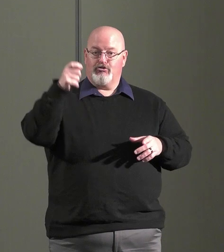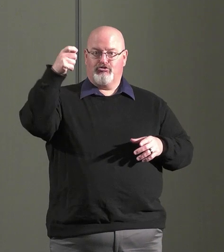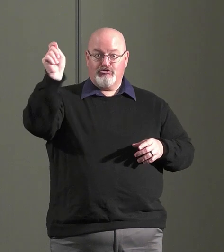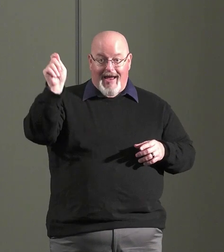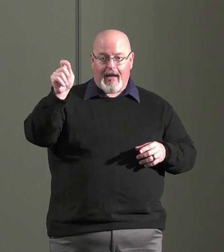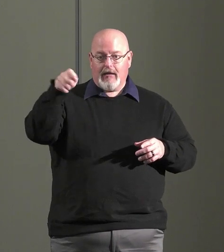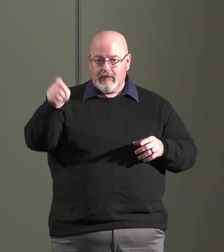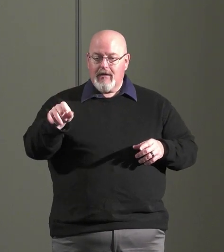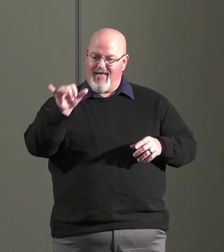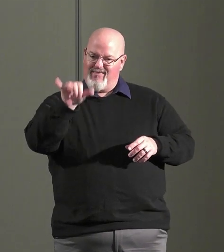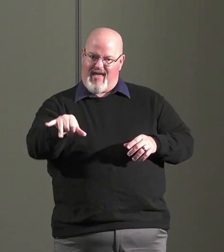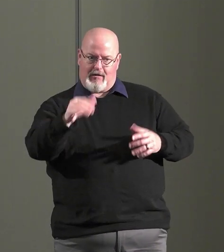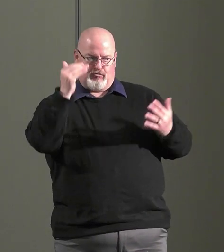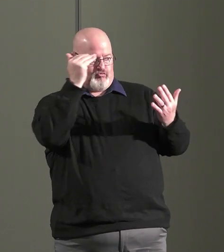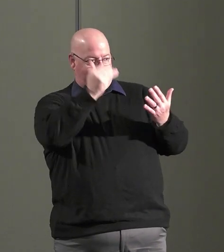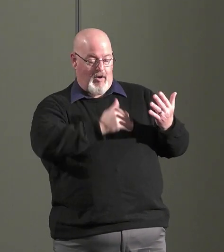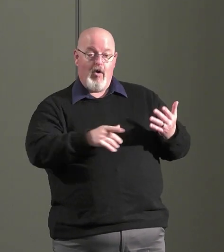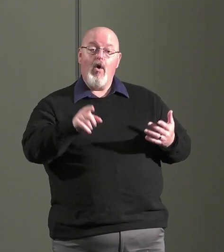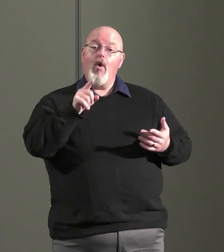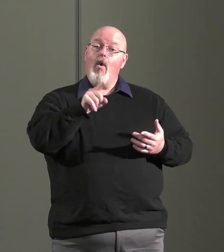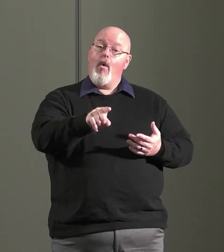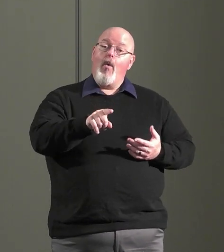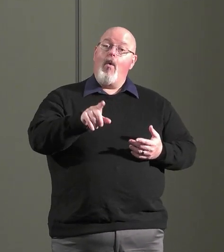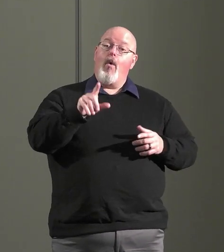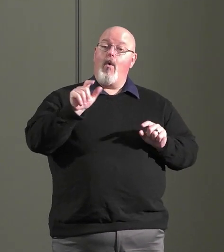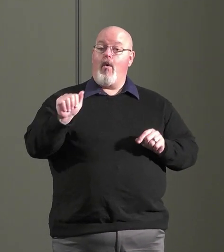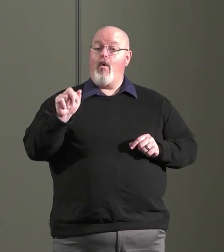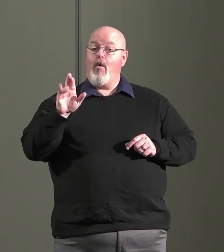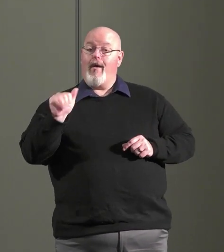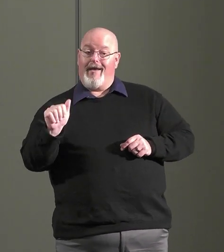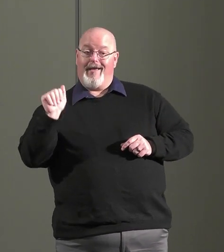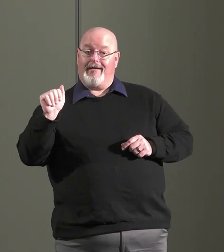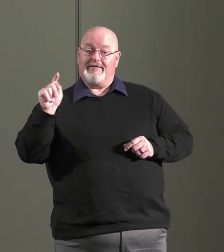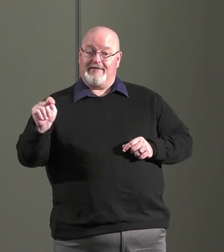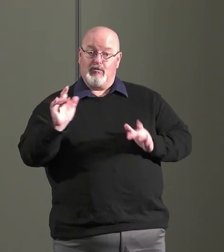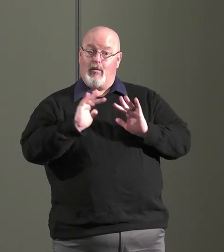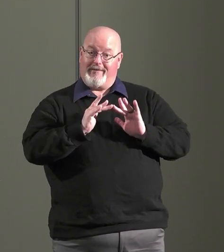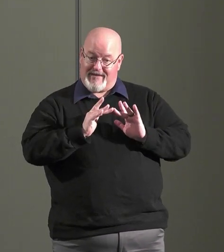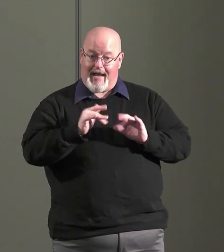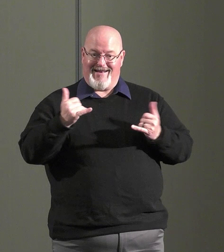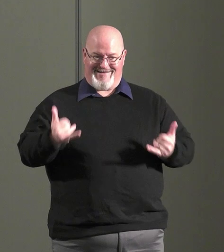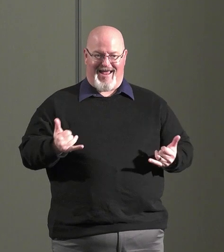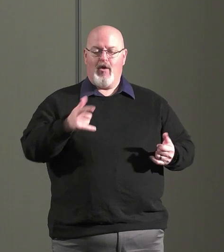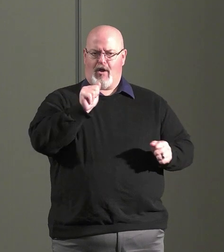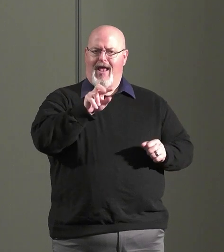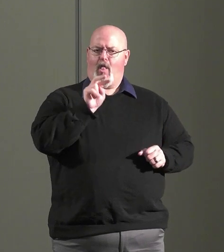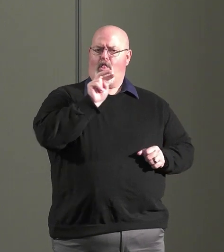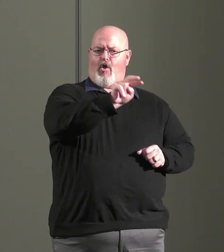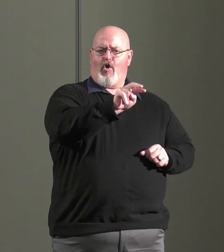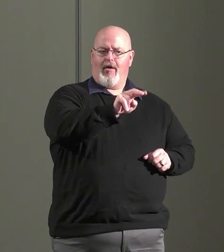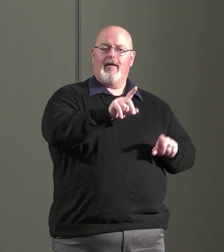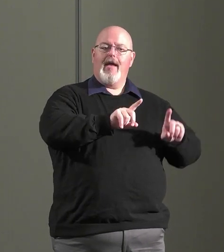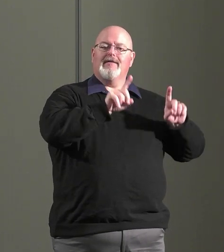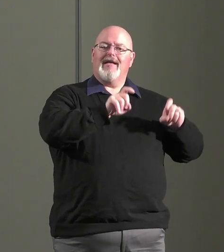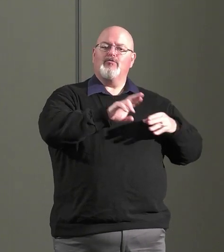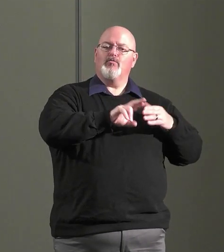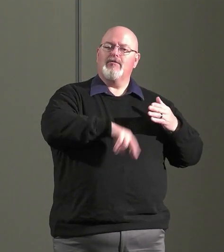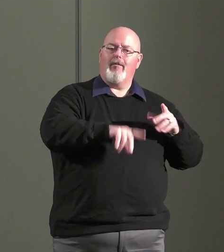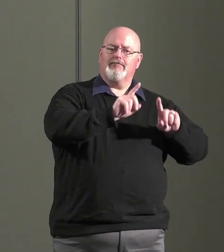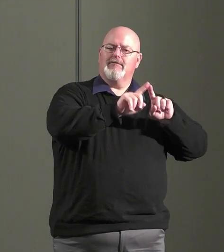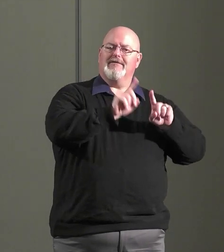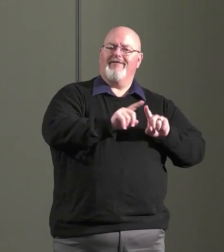so on. You go to the ARIA-AT website you could look at test results for different versions of